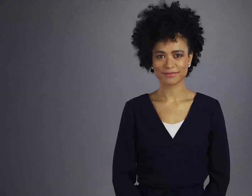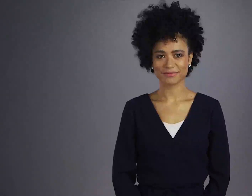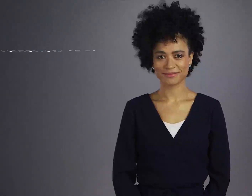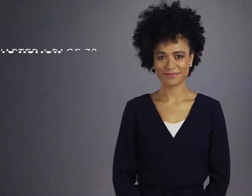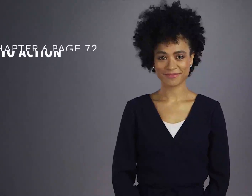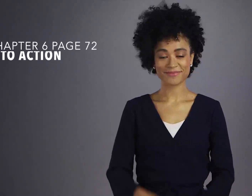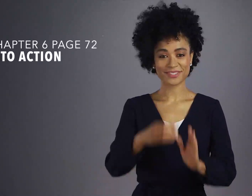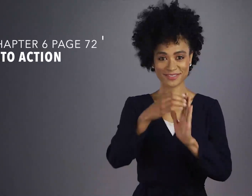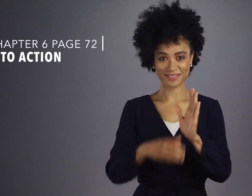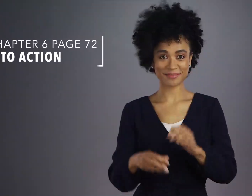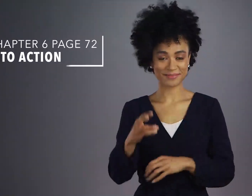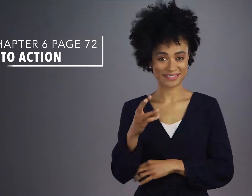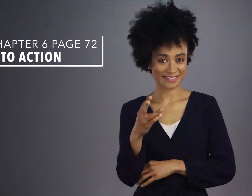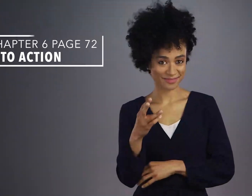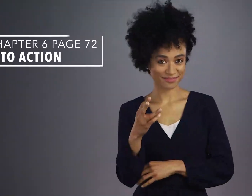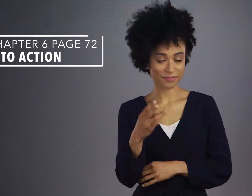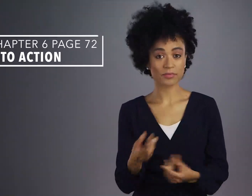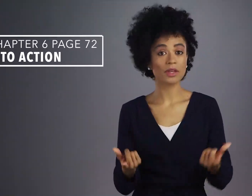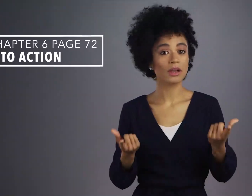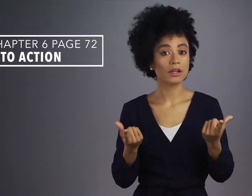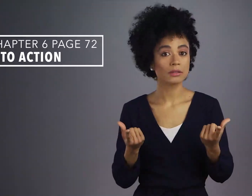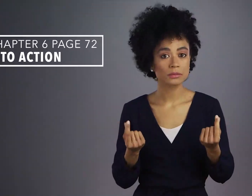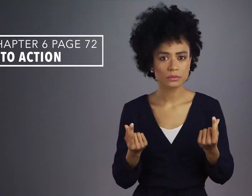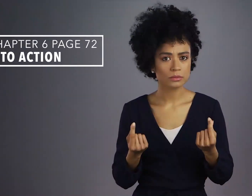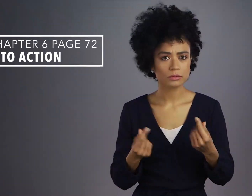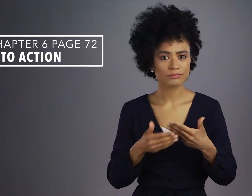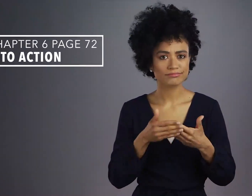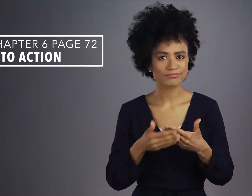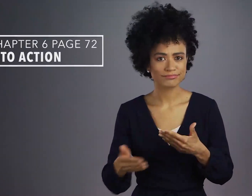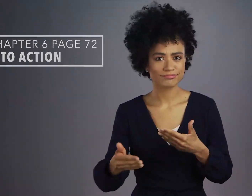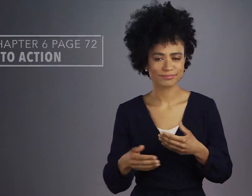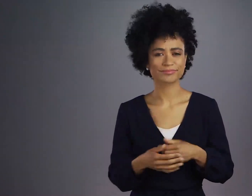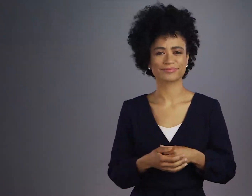Chapter 6 INTO ACTION